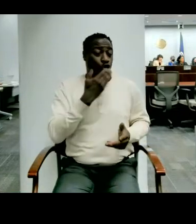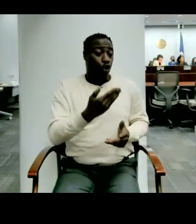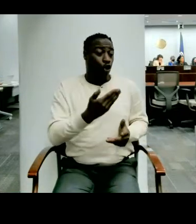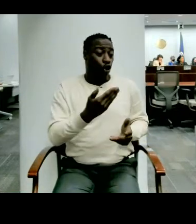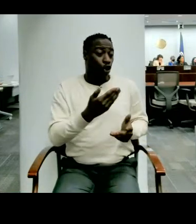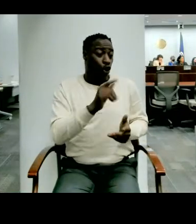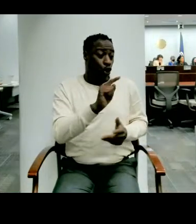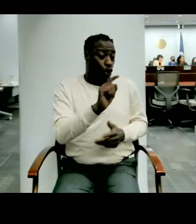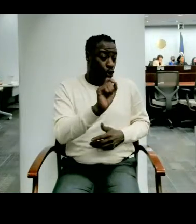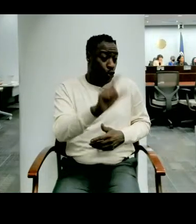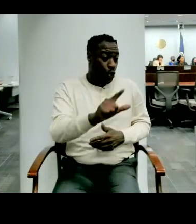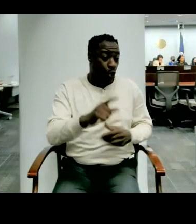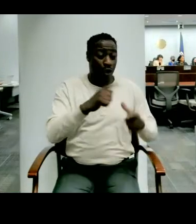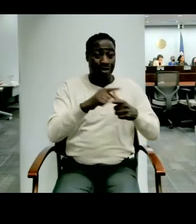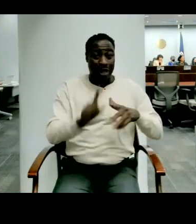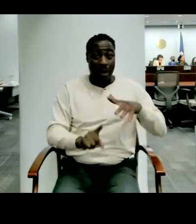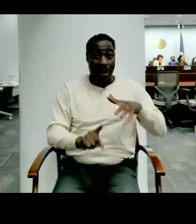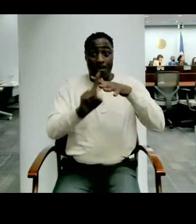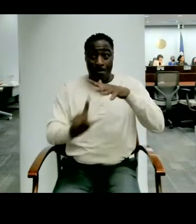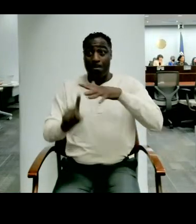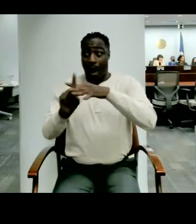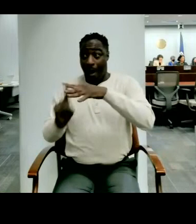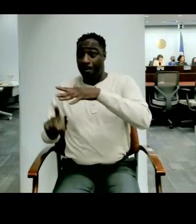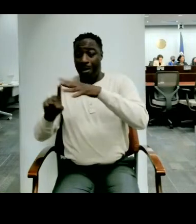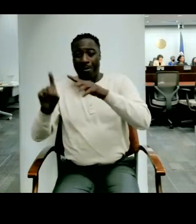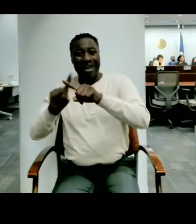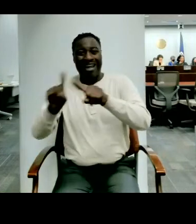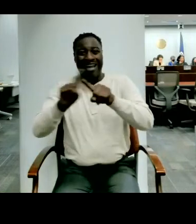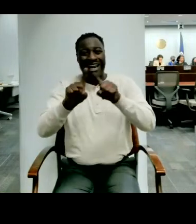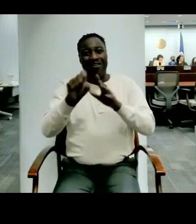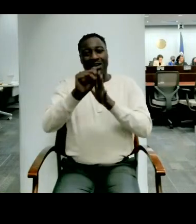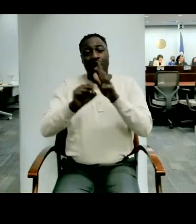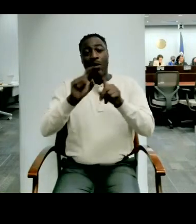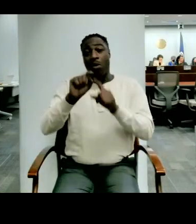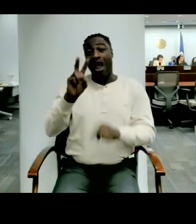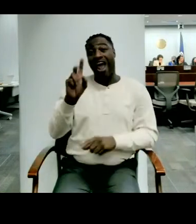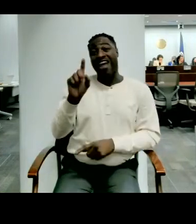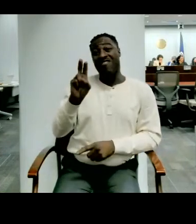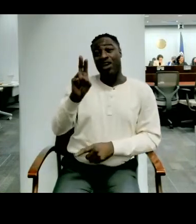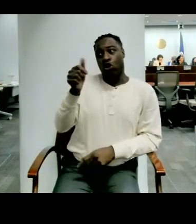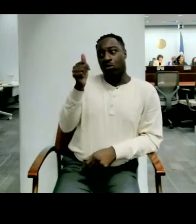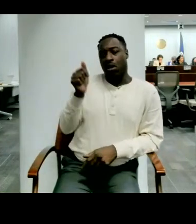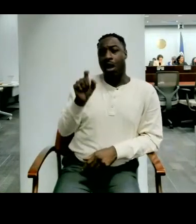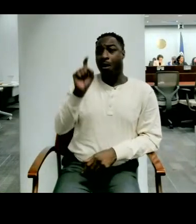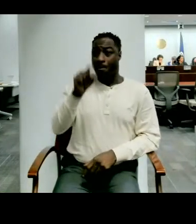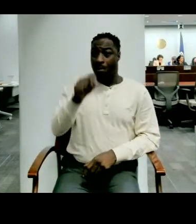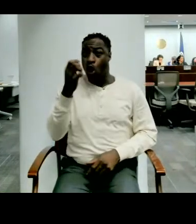get people more educated, vendors understanding that there is a responsibility on their part to